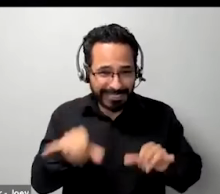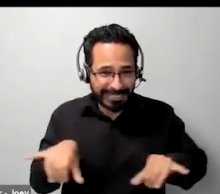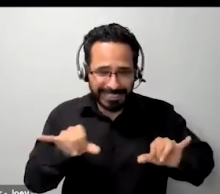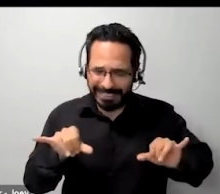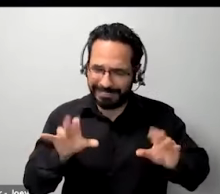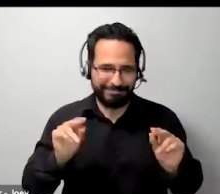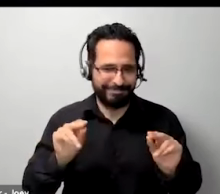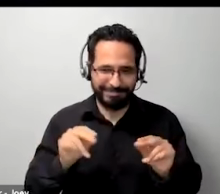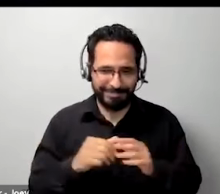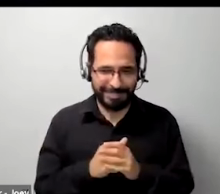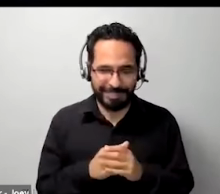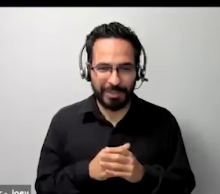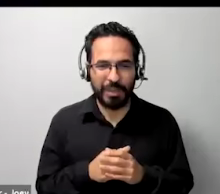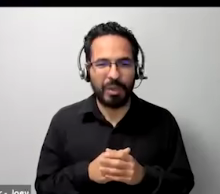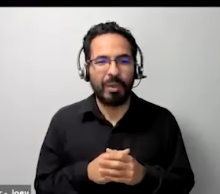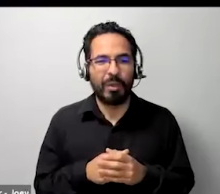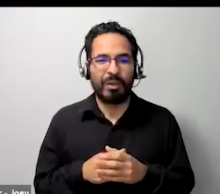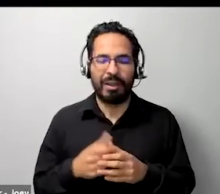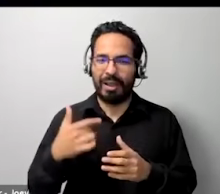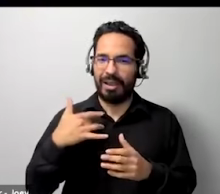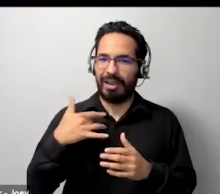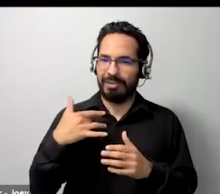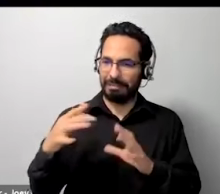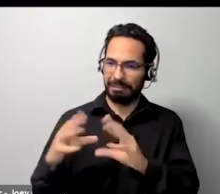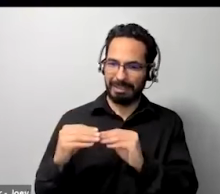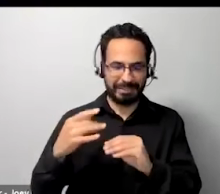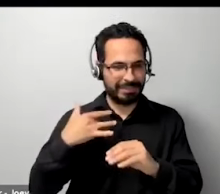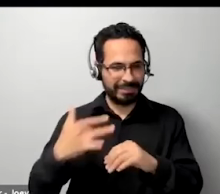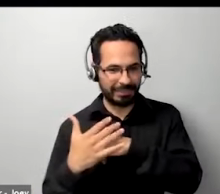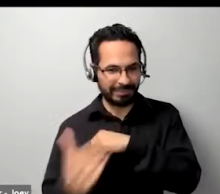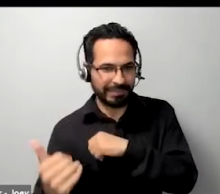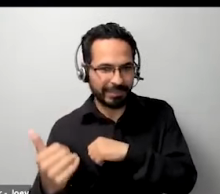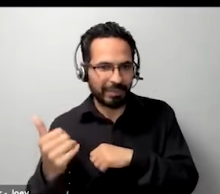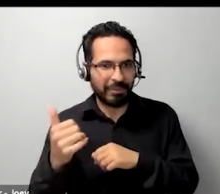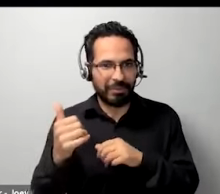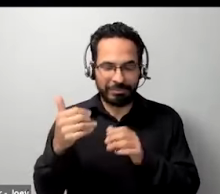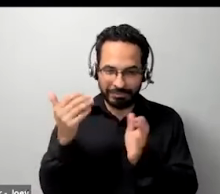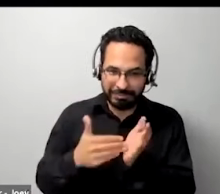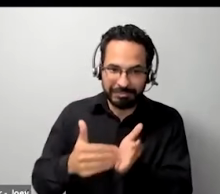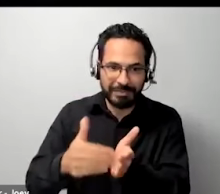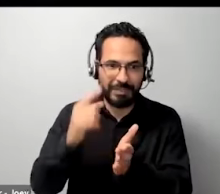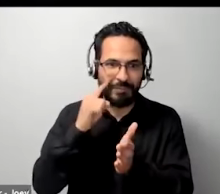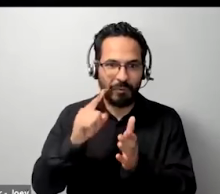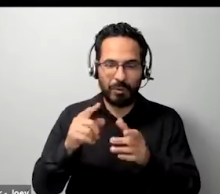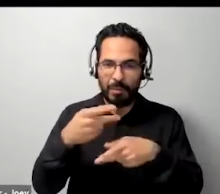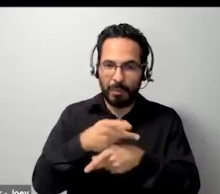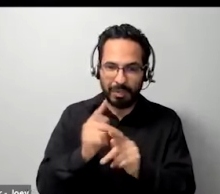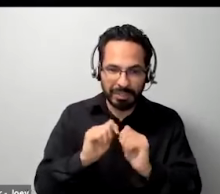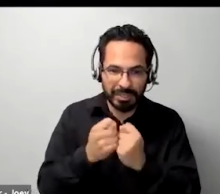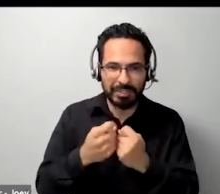I am called into meetings constantly with product teams. You know, I'm trying to evaluate things from a legal standpoint.